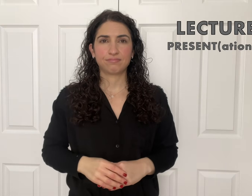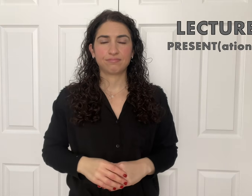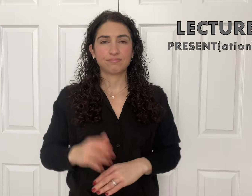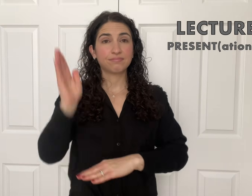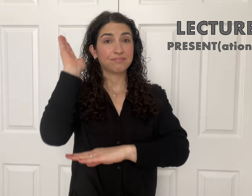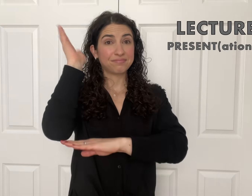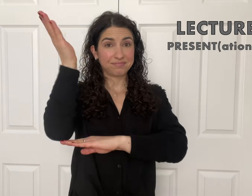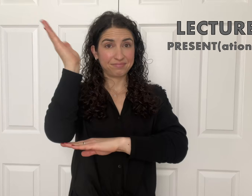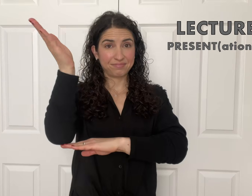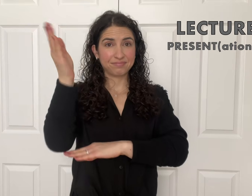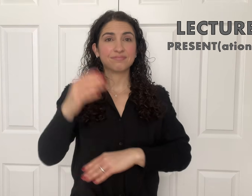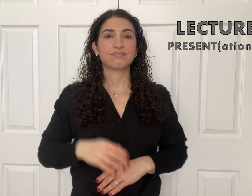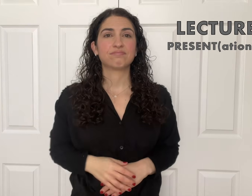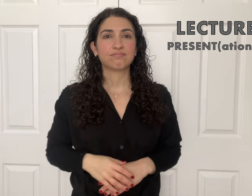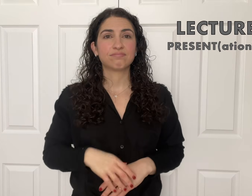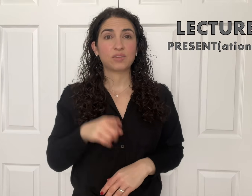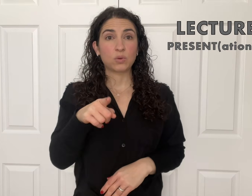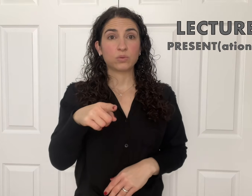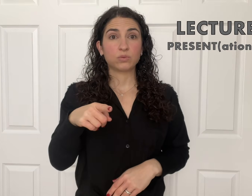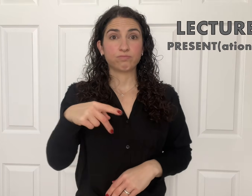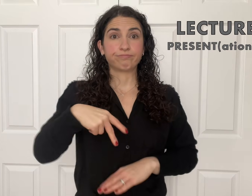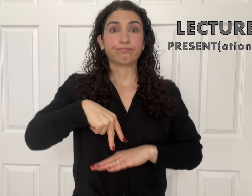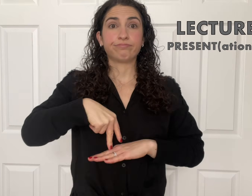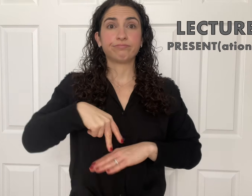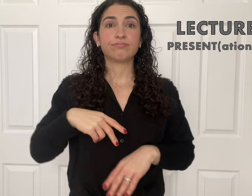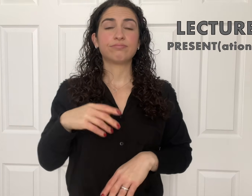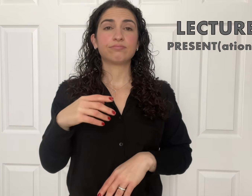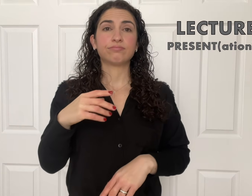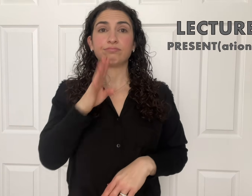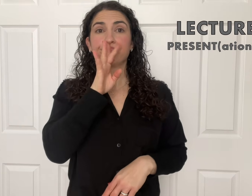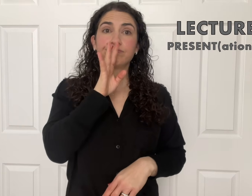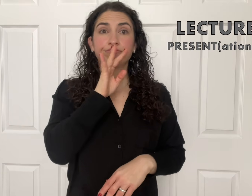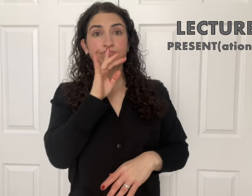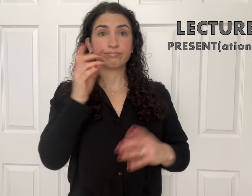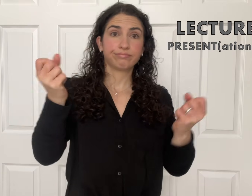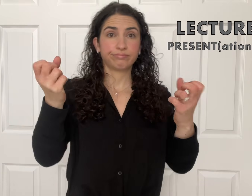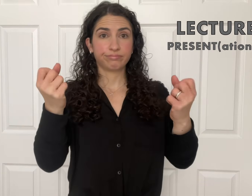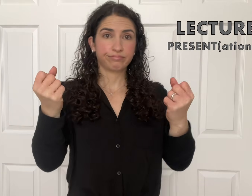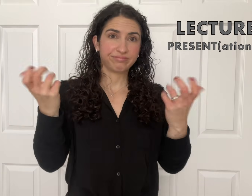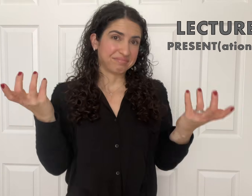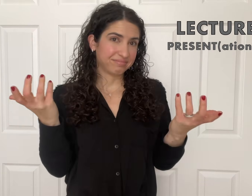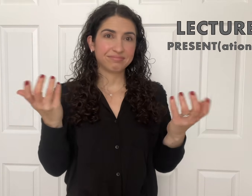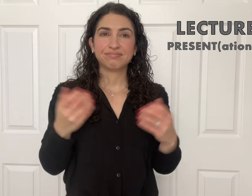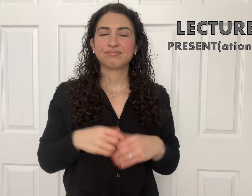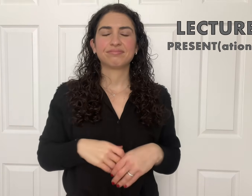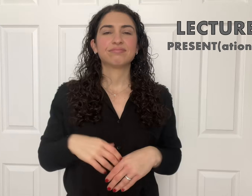Like to give an address, when you stand up and you either speak or sign.